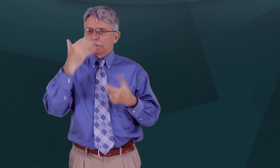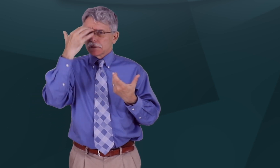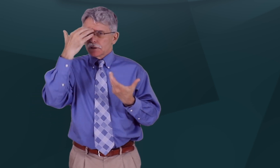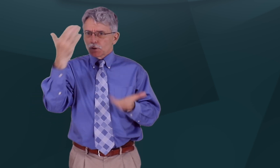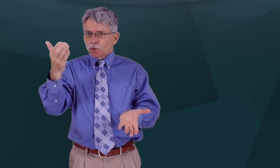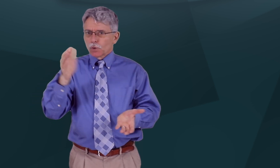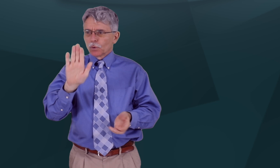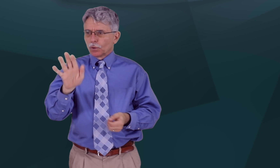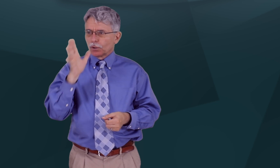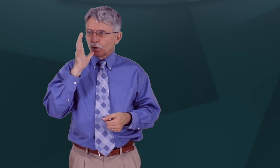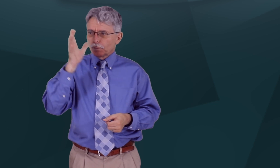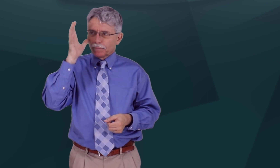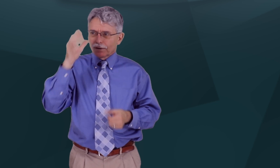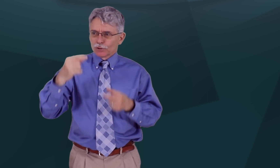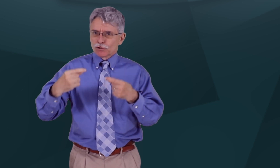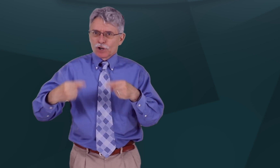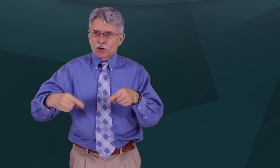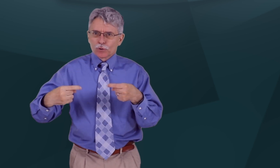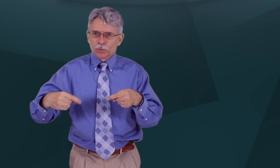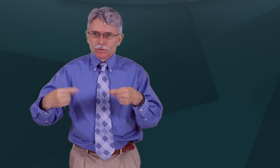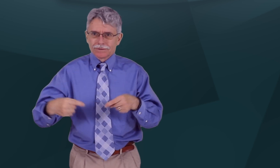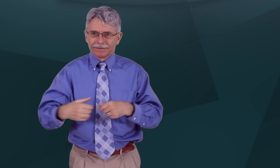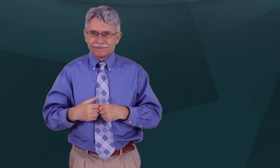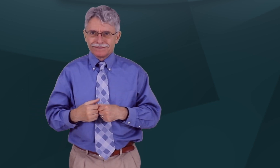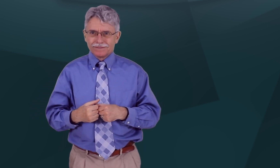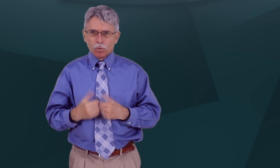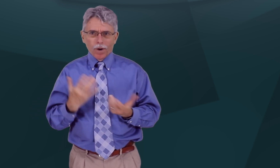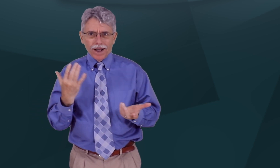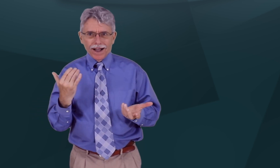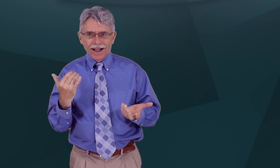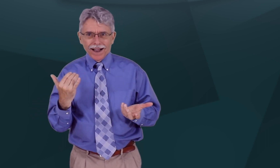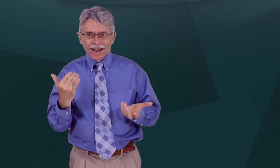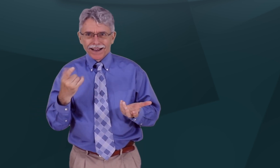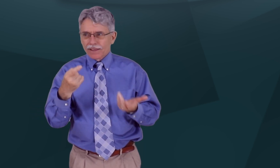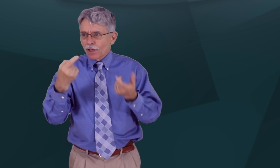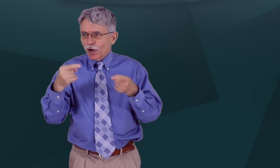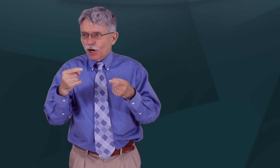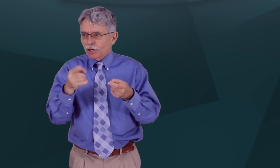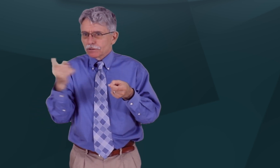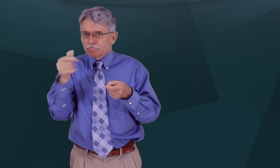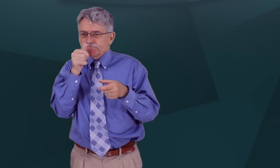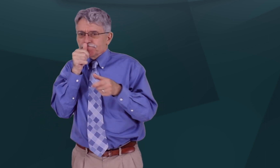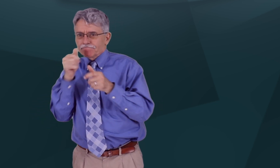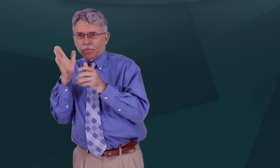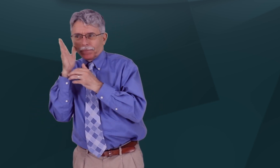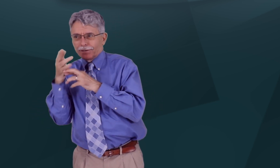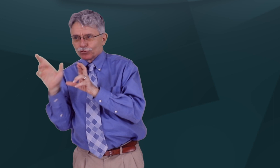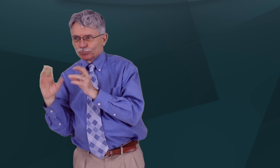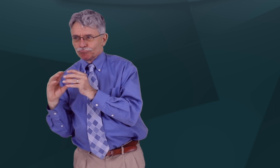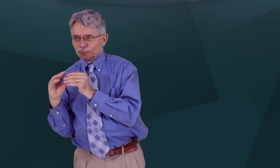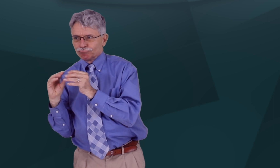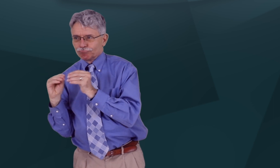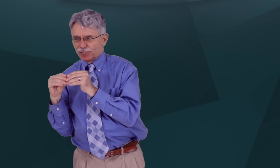And she really didn't know that her parents argued. And why? Because, you know, they argued in the bedroom,